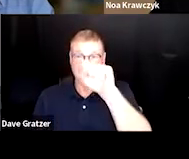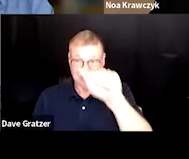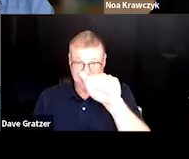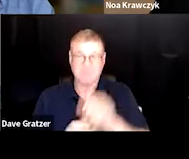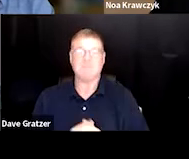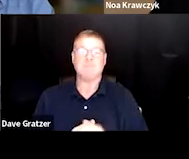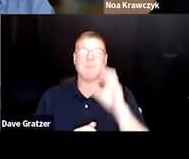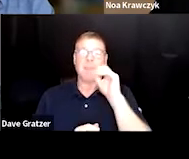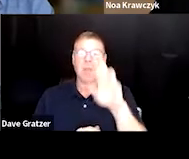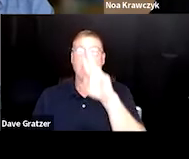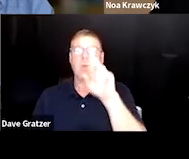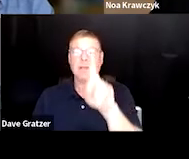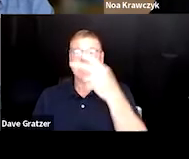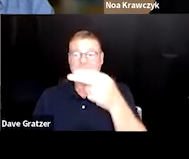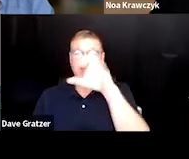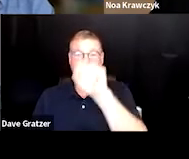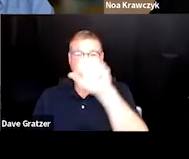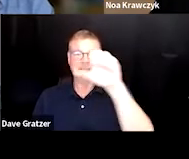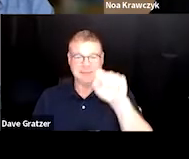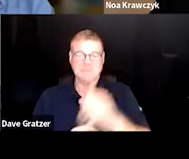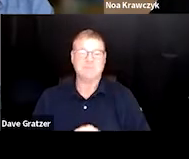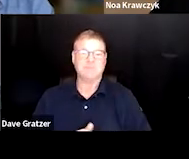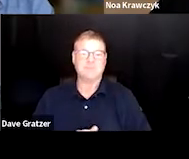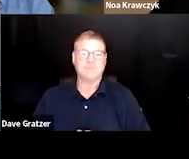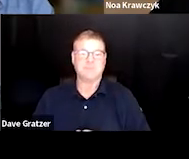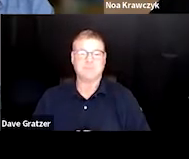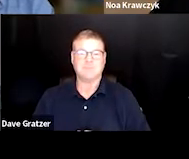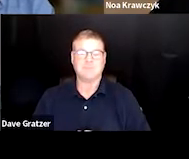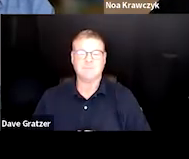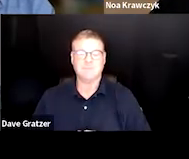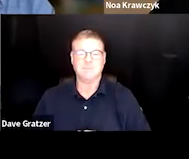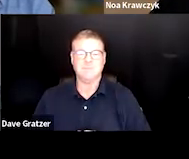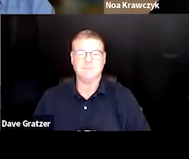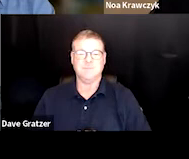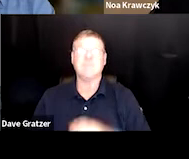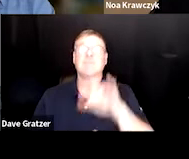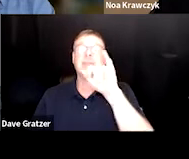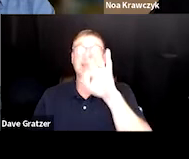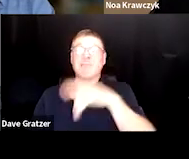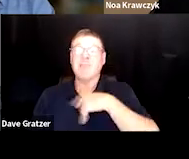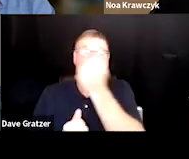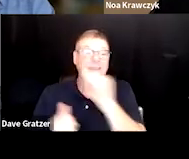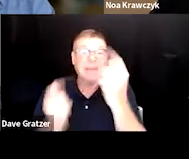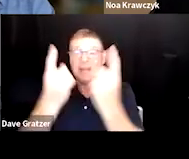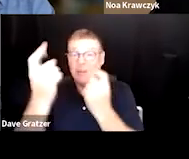or the U.S. Department of Health and Human Services. If you have any questions for the presenters